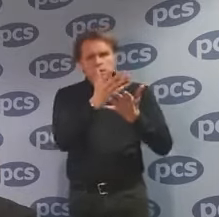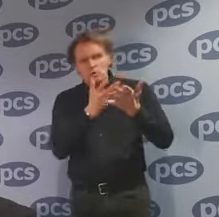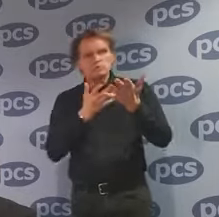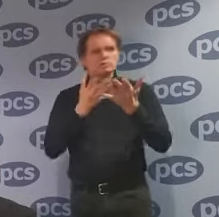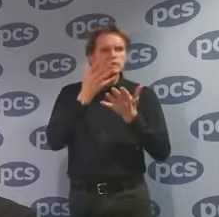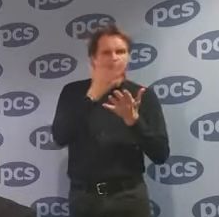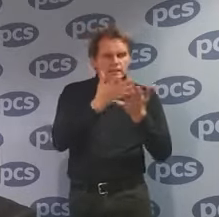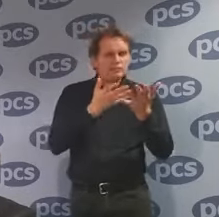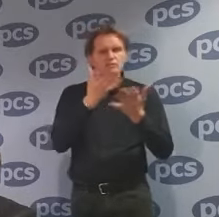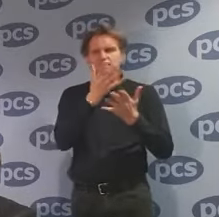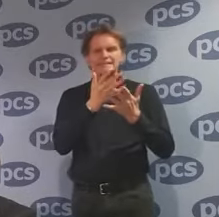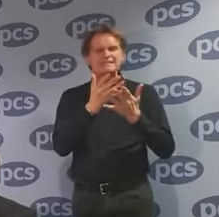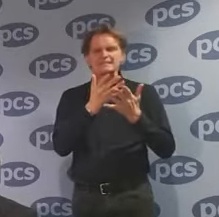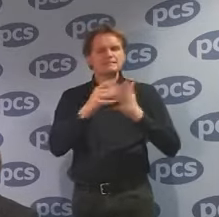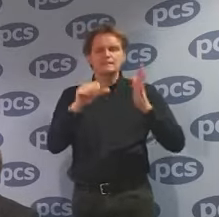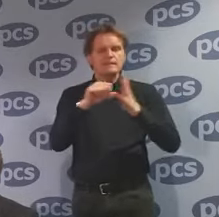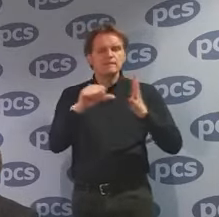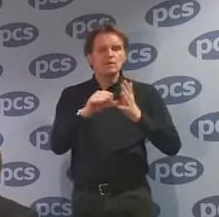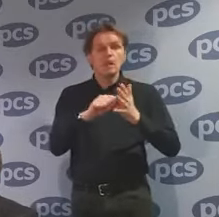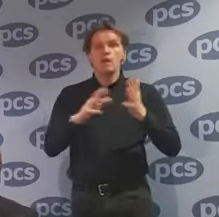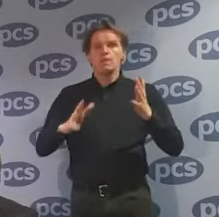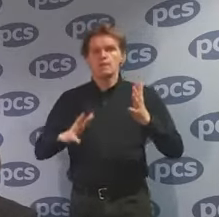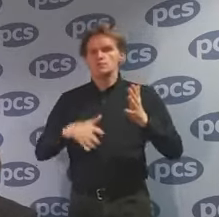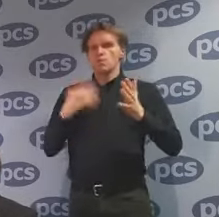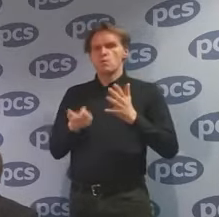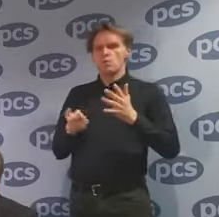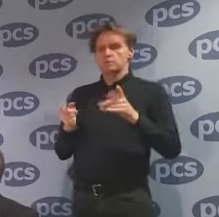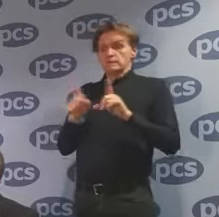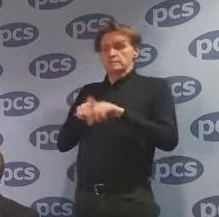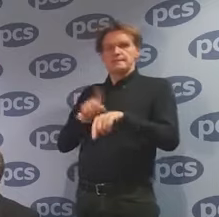to confront civil service-wide industrial action at the